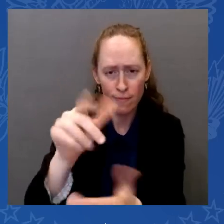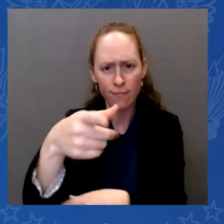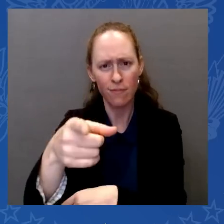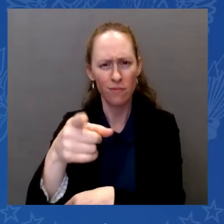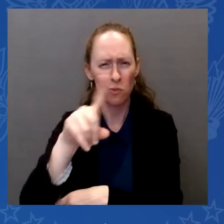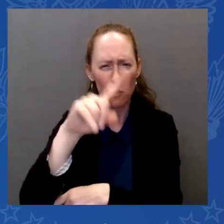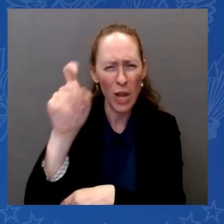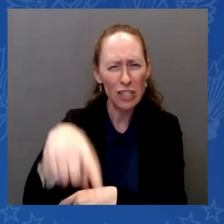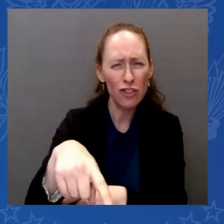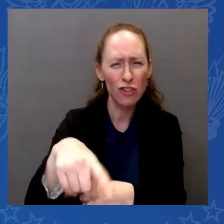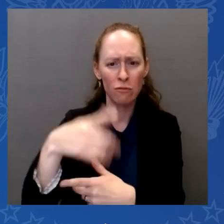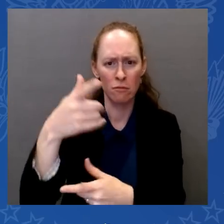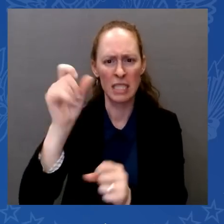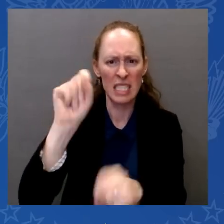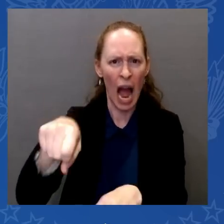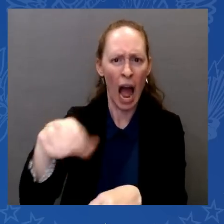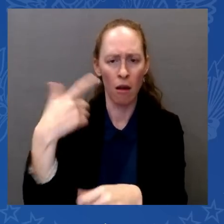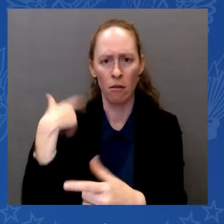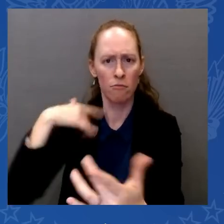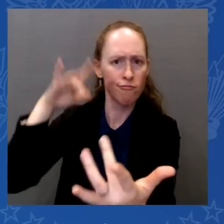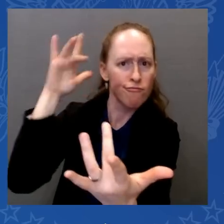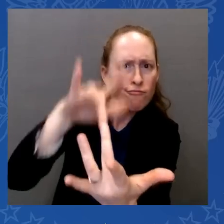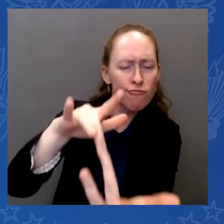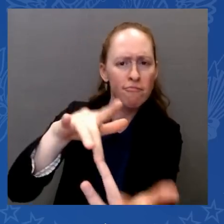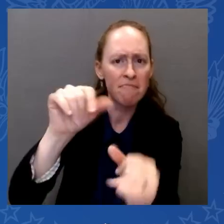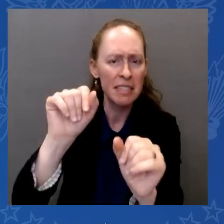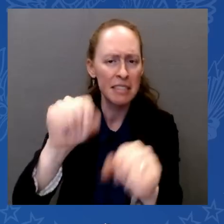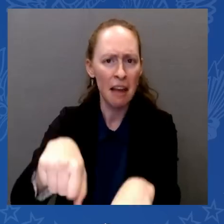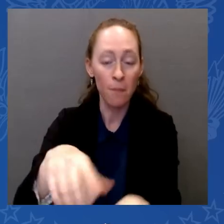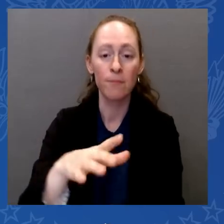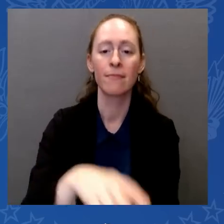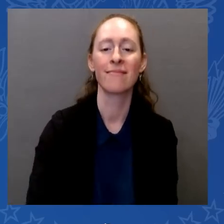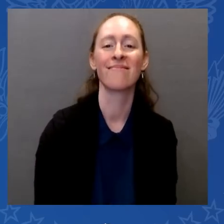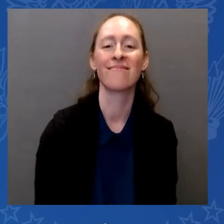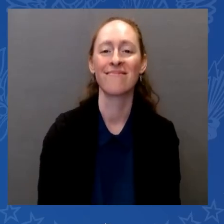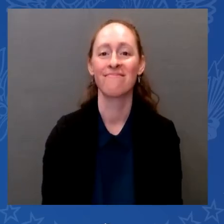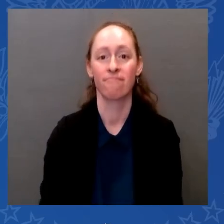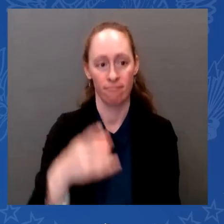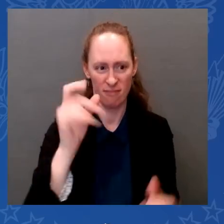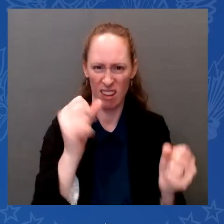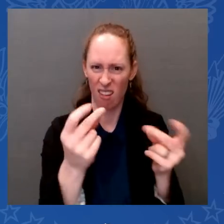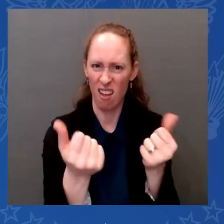We're getting moving. And it took an incredible amount of effort to get this website done in such a short time.